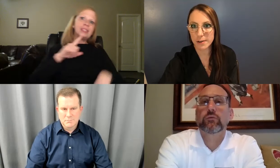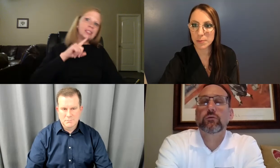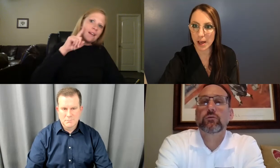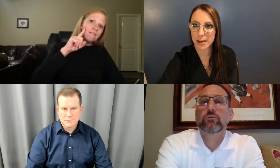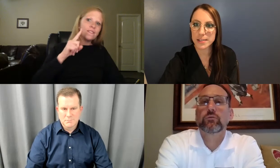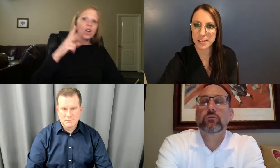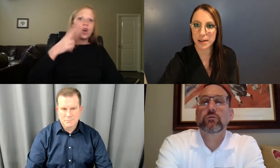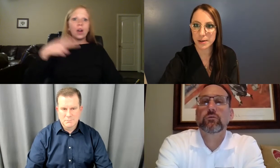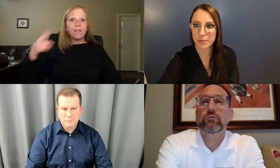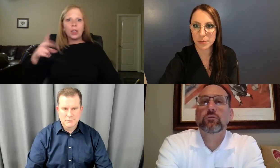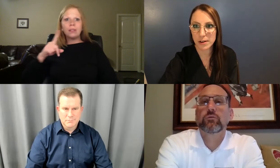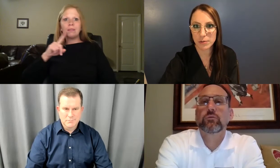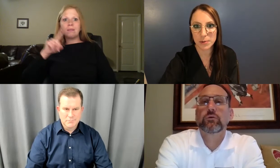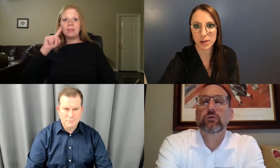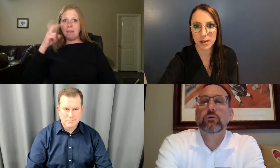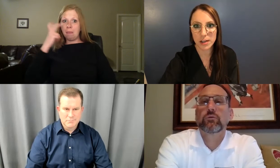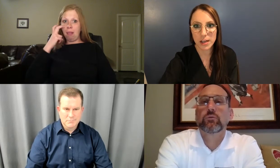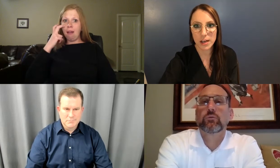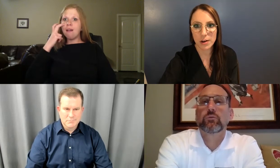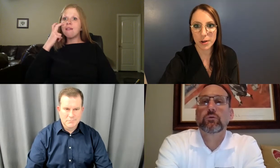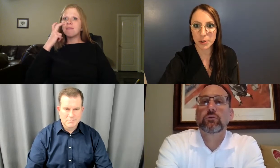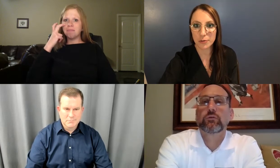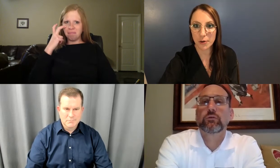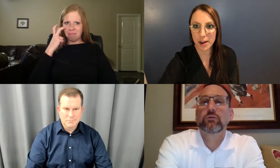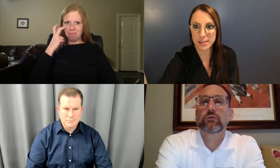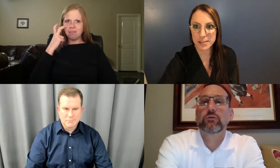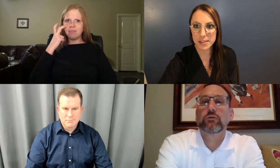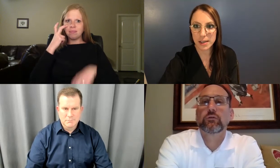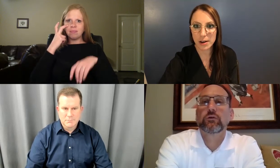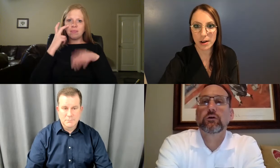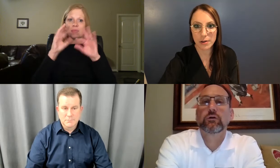deaf blind from the deaf community, a family or a friend of,